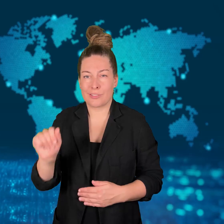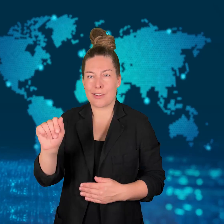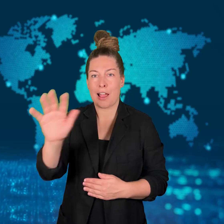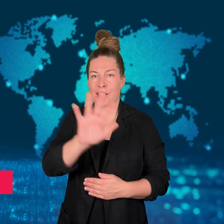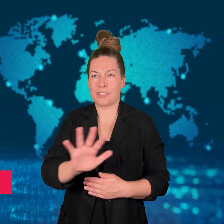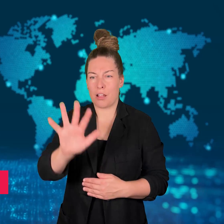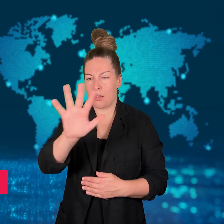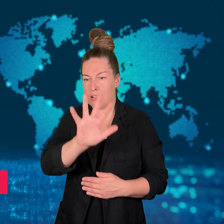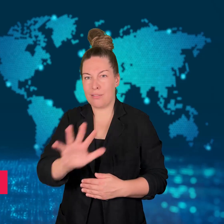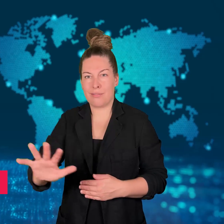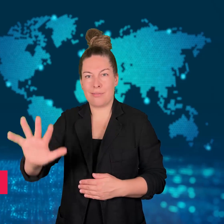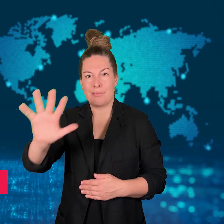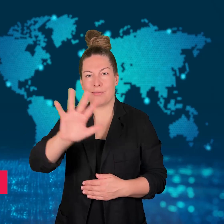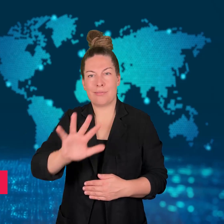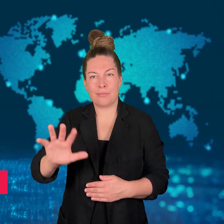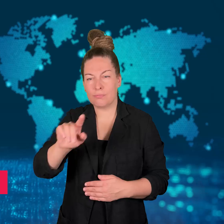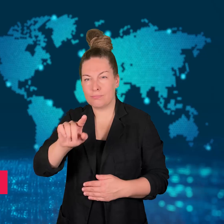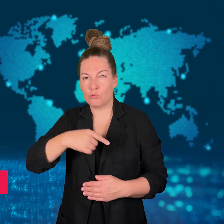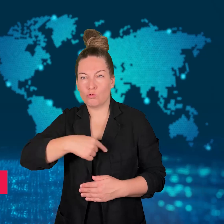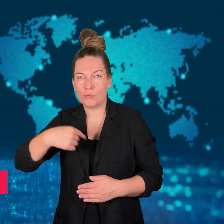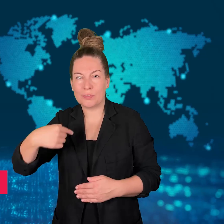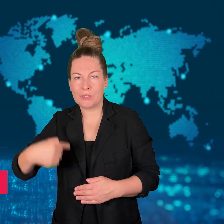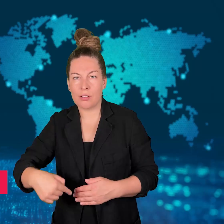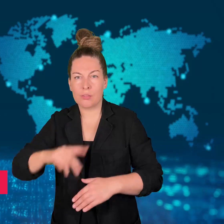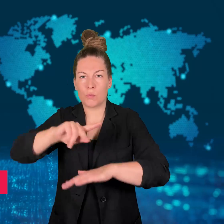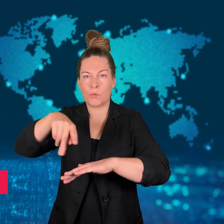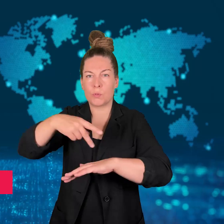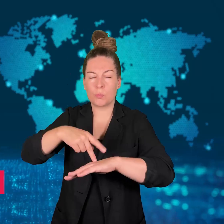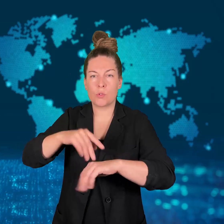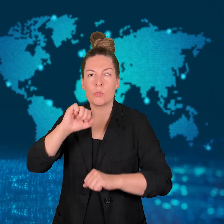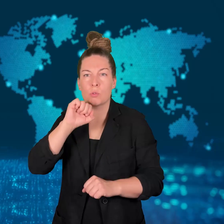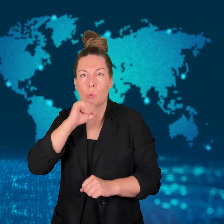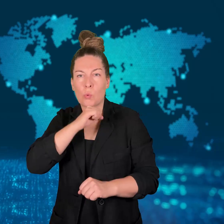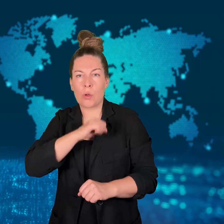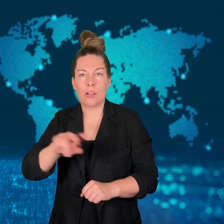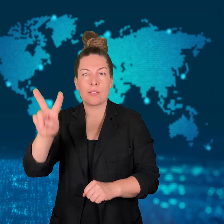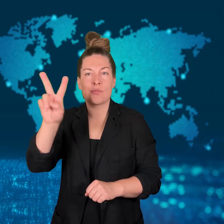[MONIKA]: A severe typhoon has caused floods and landslides across Asia,